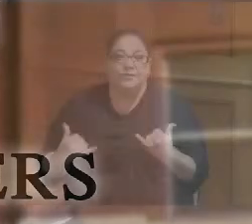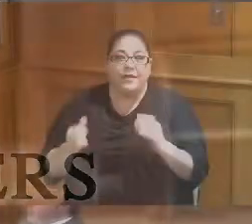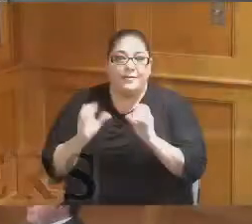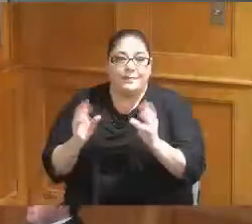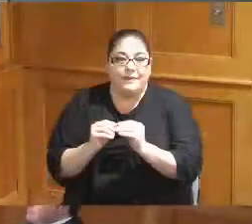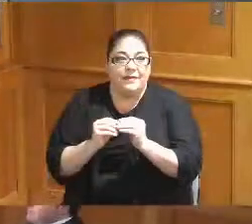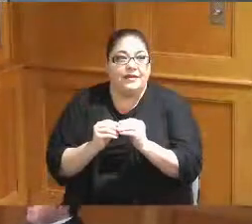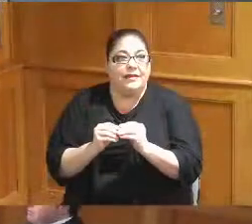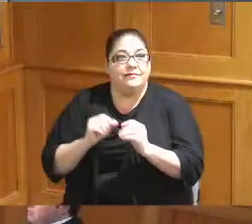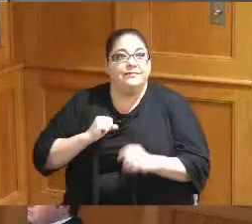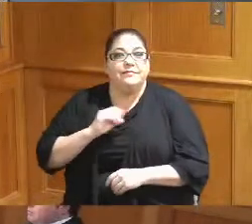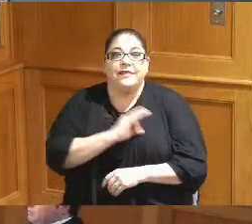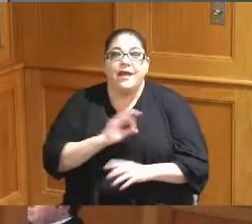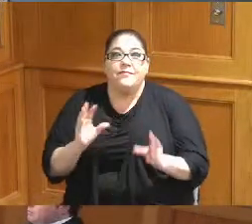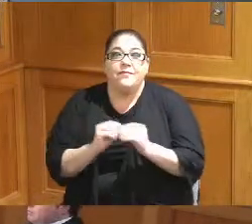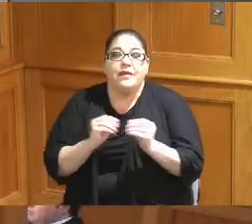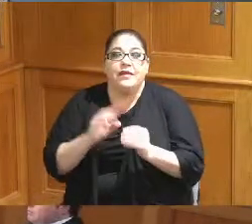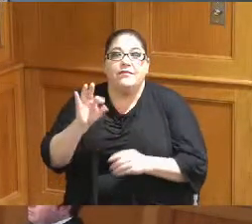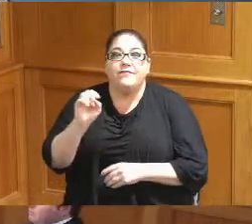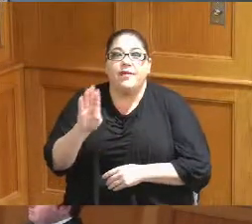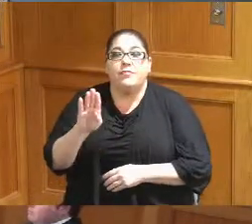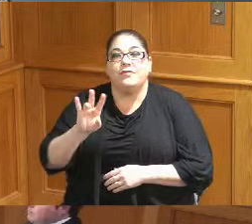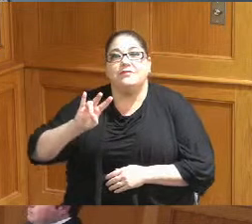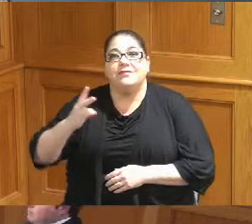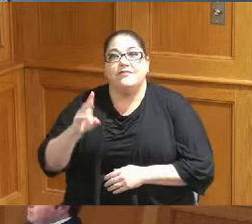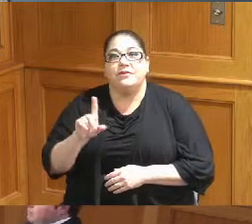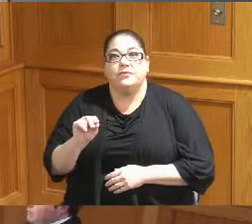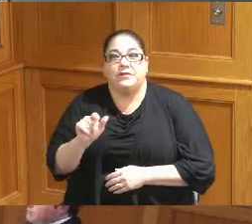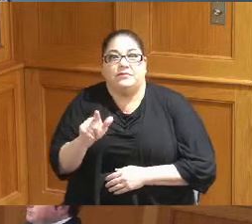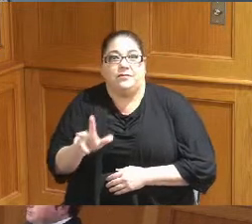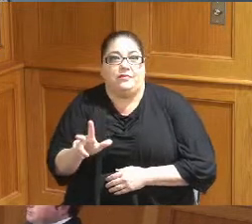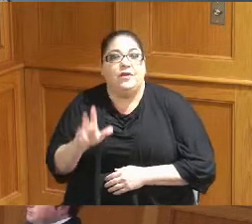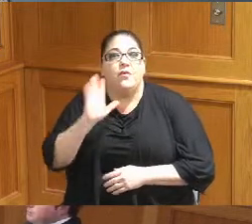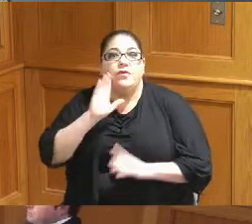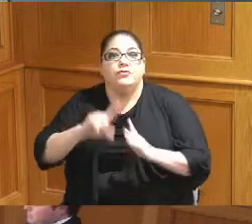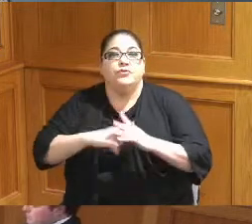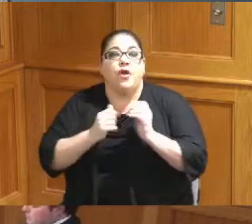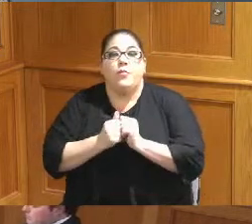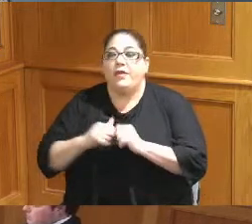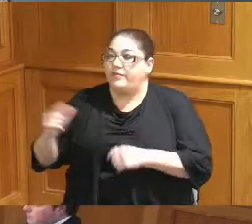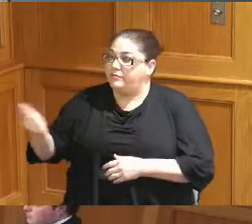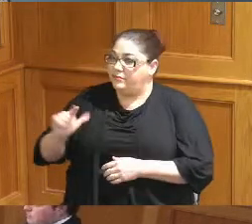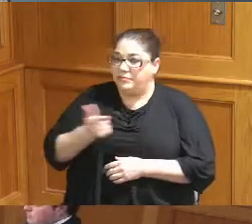they are staff meeting February 7 2023 we'll start with introductions on the dais